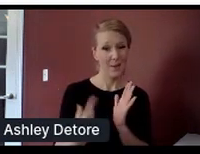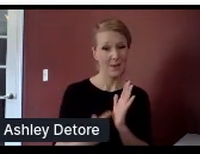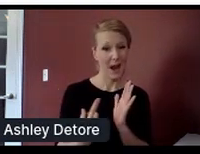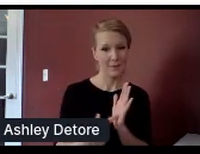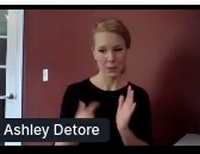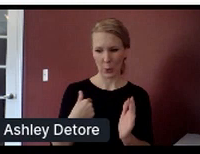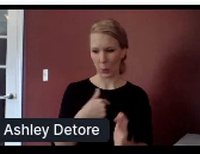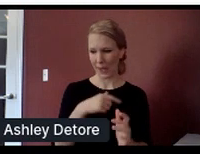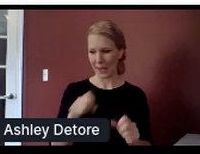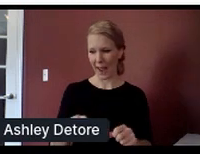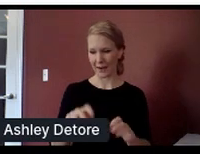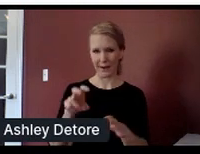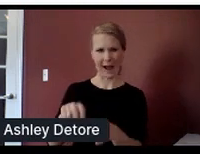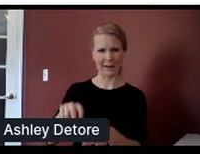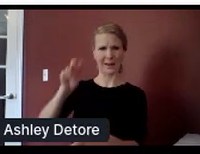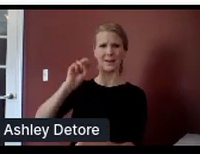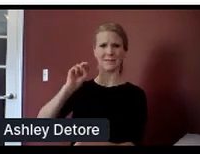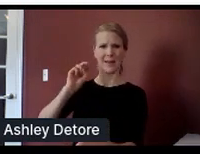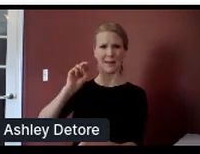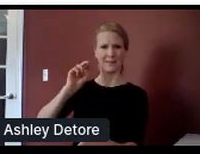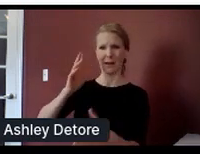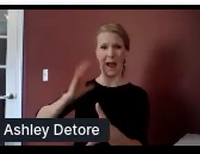with our rich and beautiful cultures.